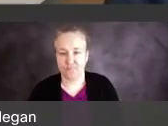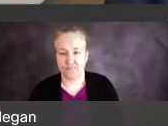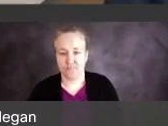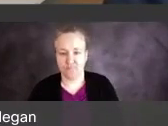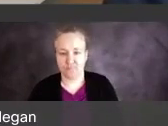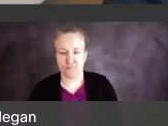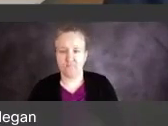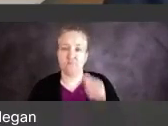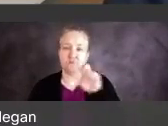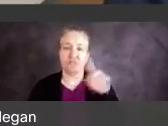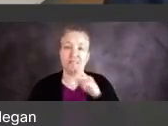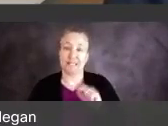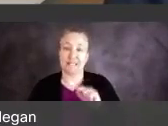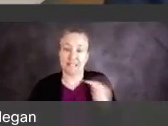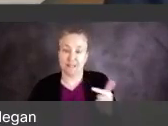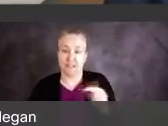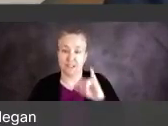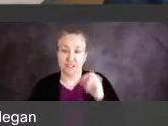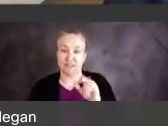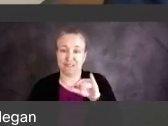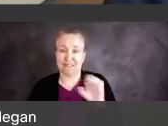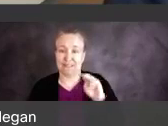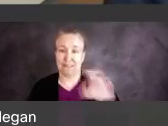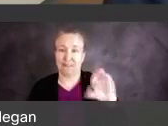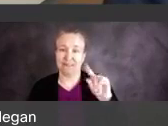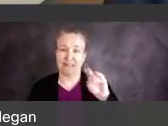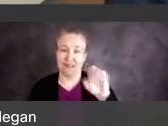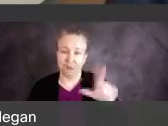[Staff] Next we'll go to Justine McDaniel from the Philadelphia Inquirer.